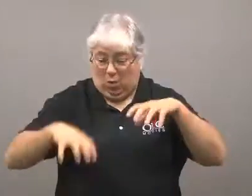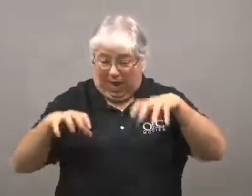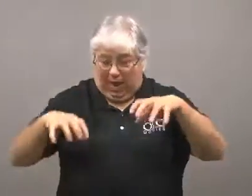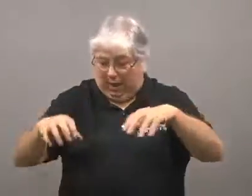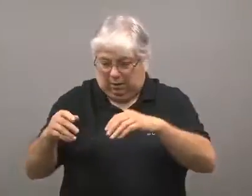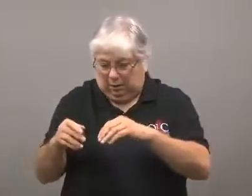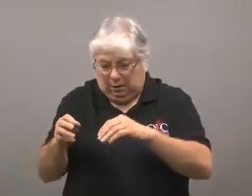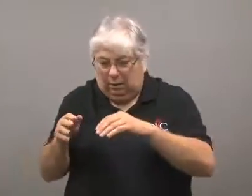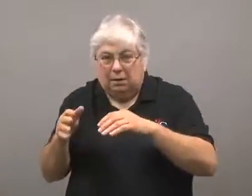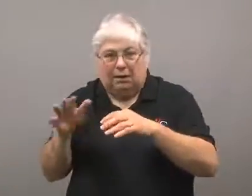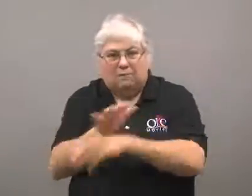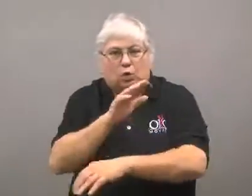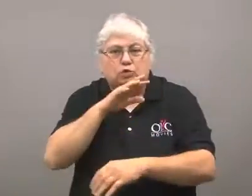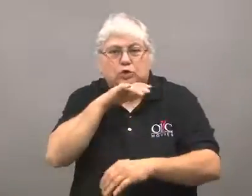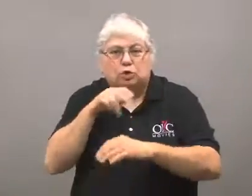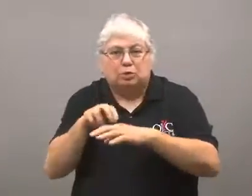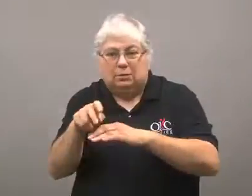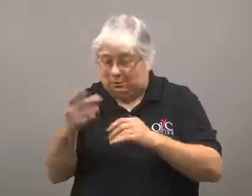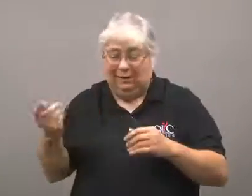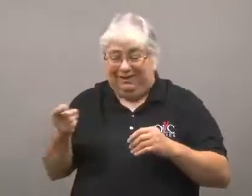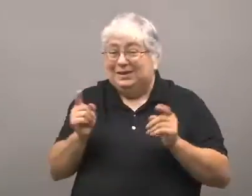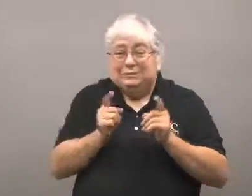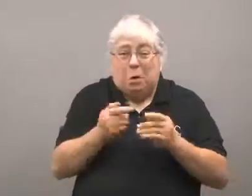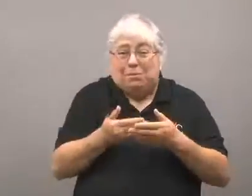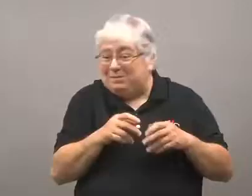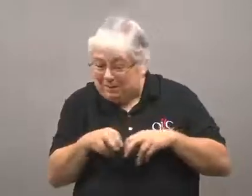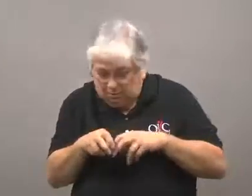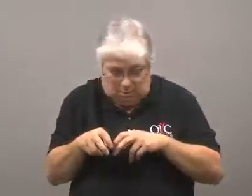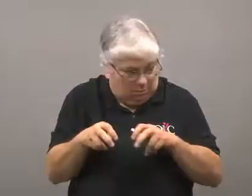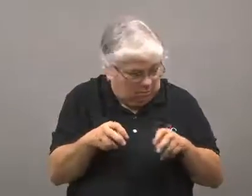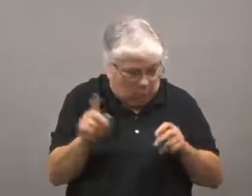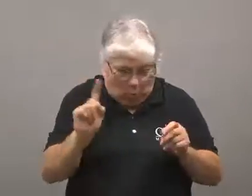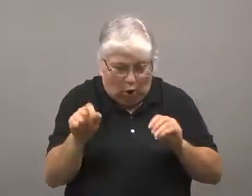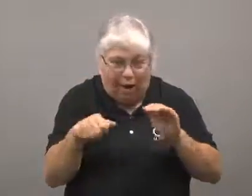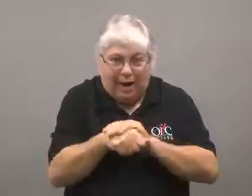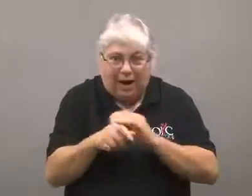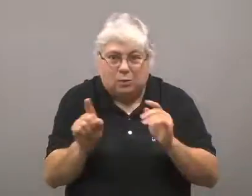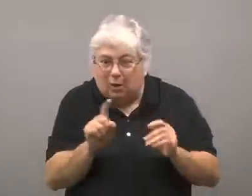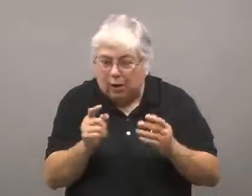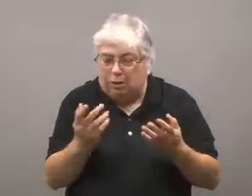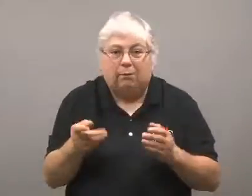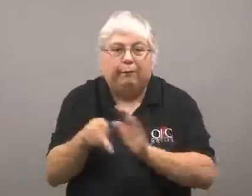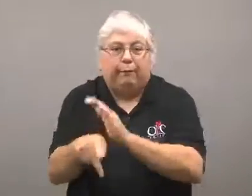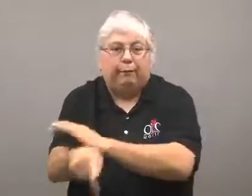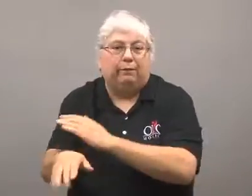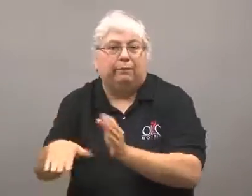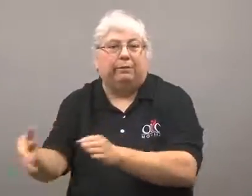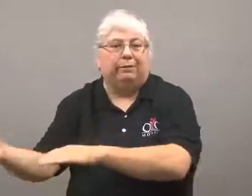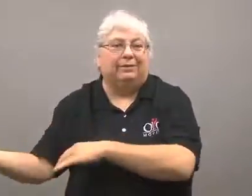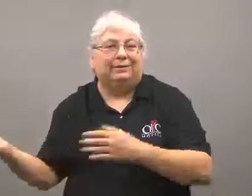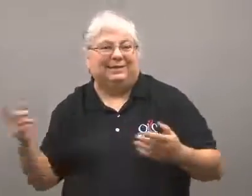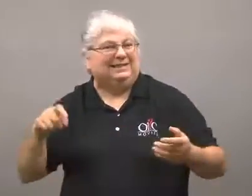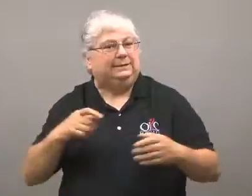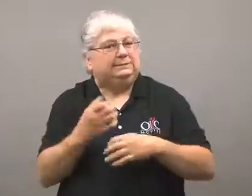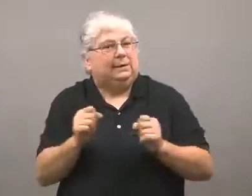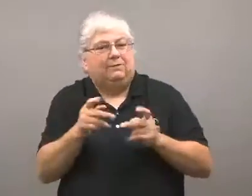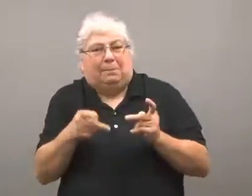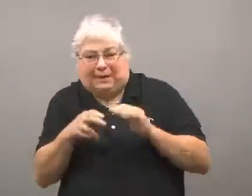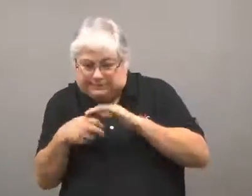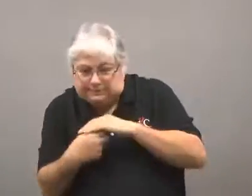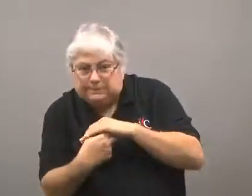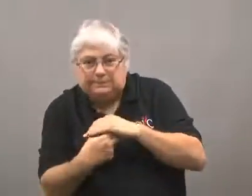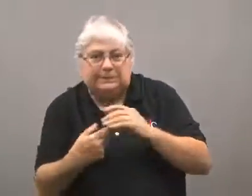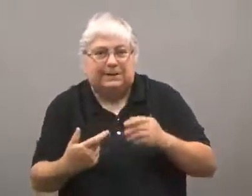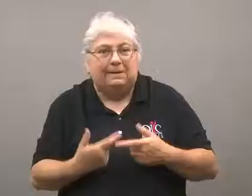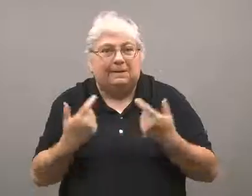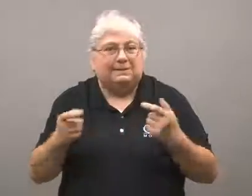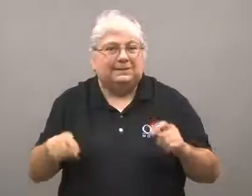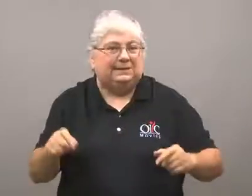This sediment fills in cracks and crannies around the rocks.